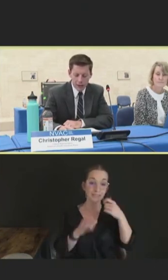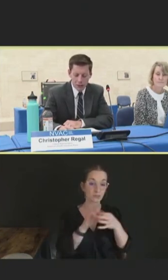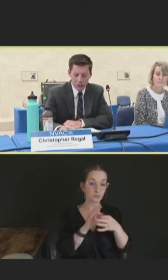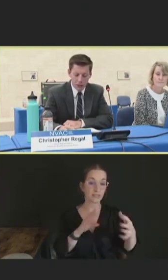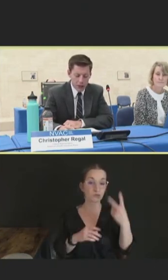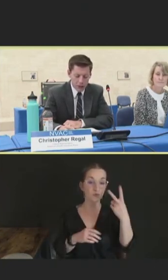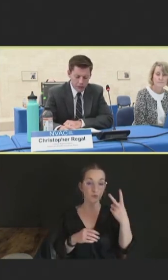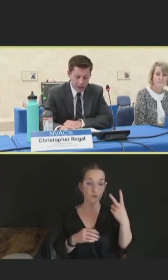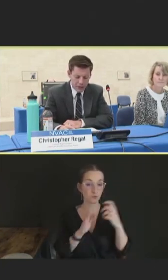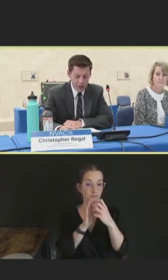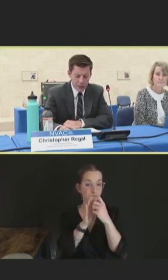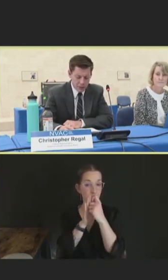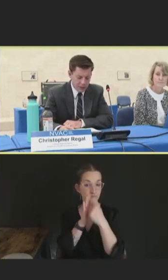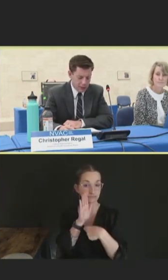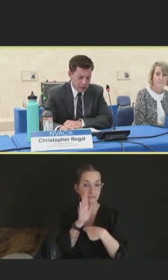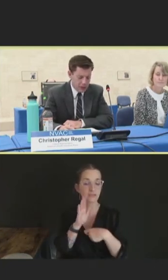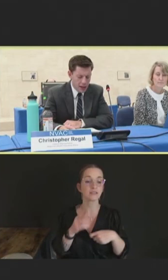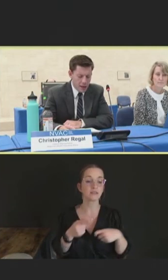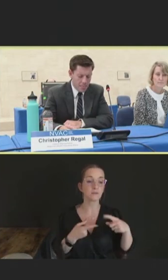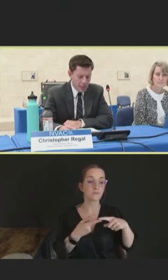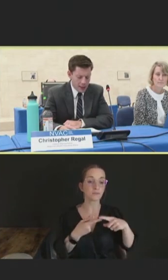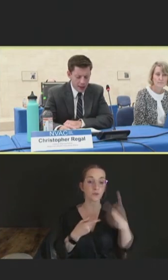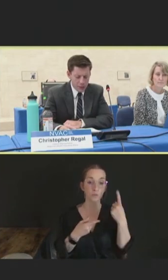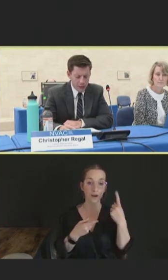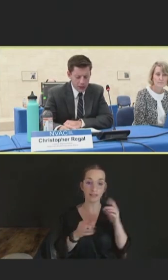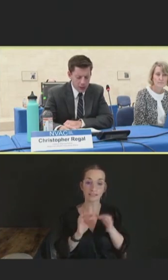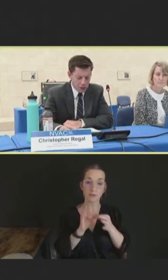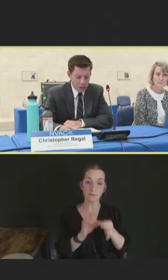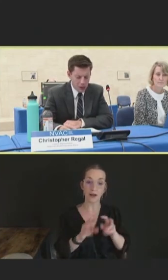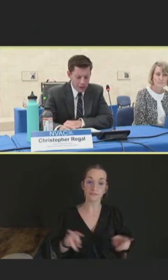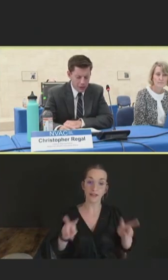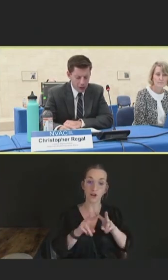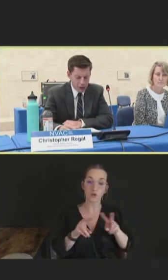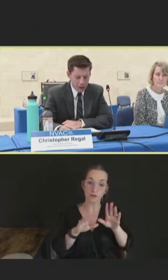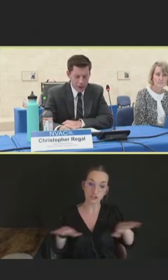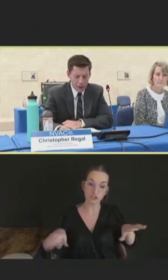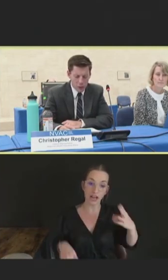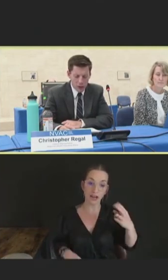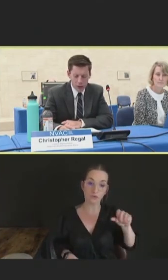value of childhood vaccines specifically, and then we have an issue brief describing what